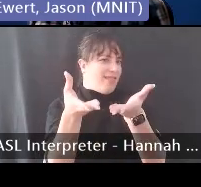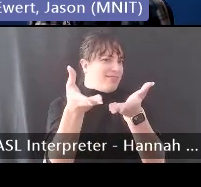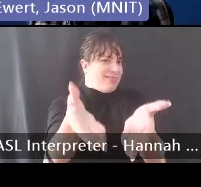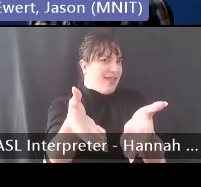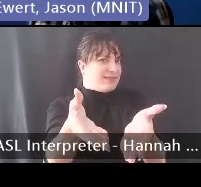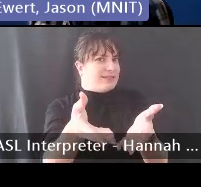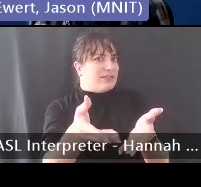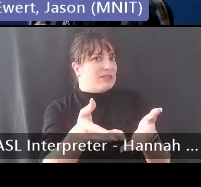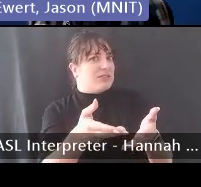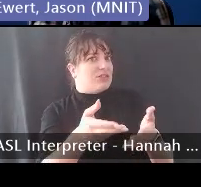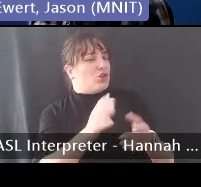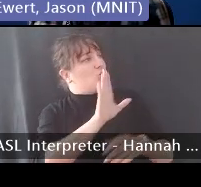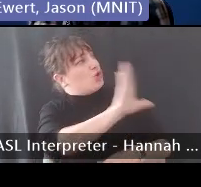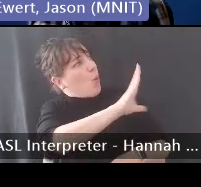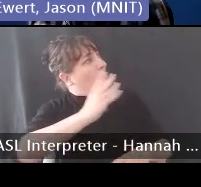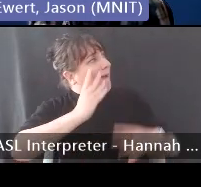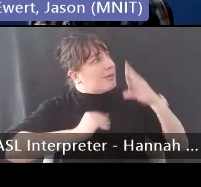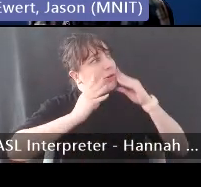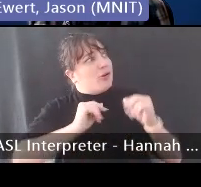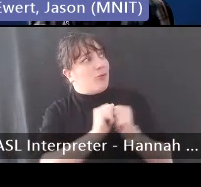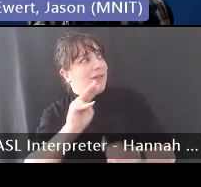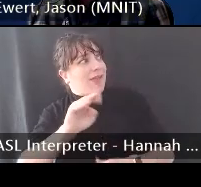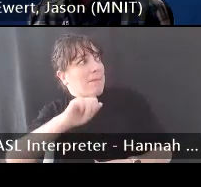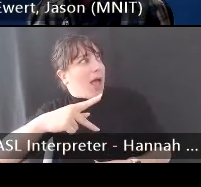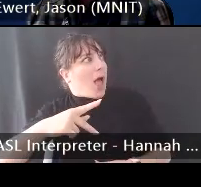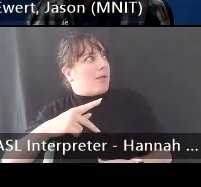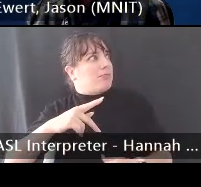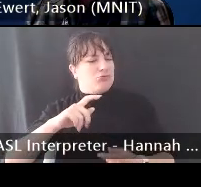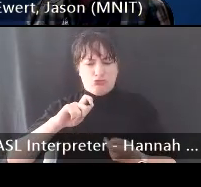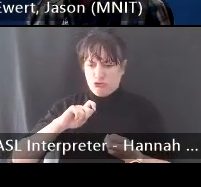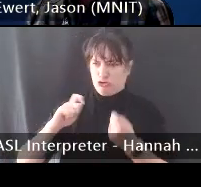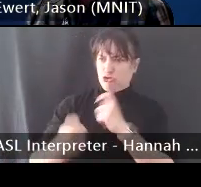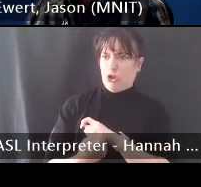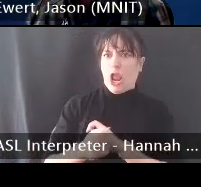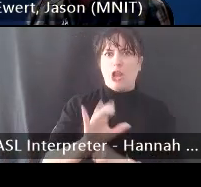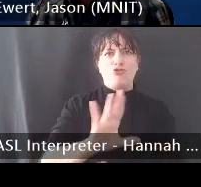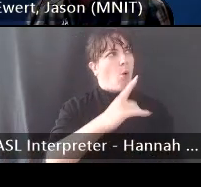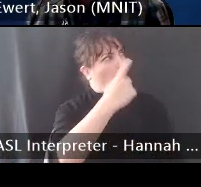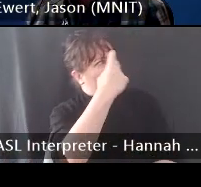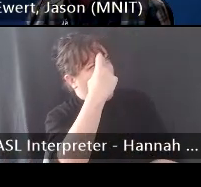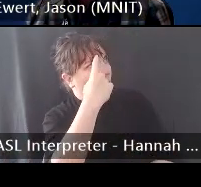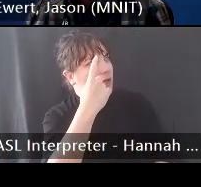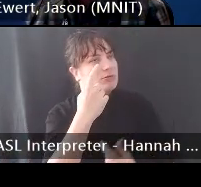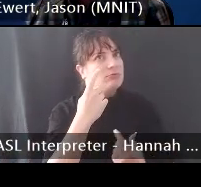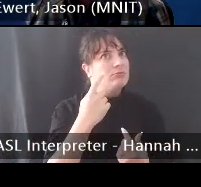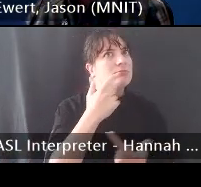of exploring different kinds of maps? Sure. I mean, when the opportunity presents itself,